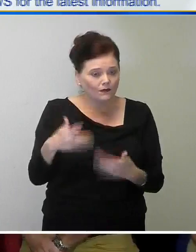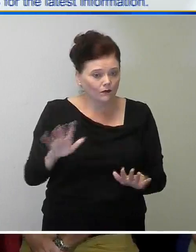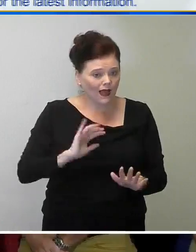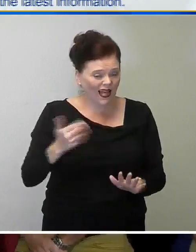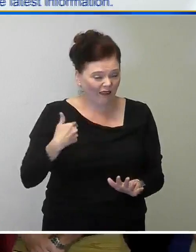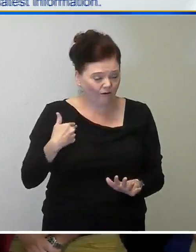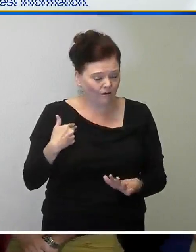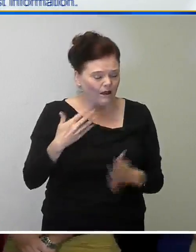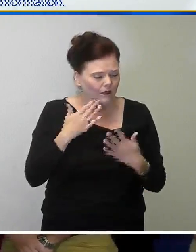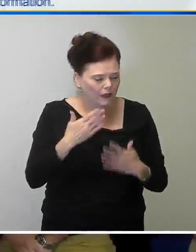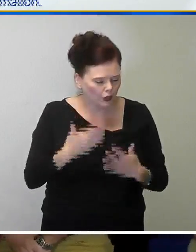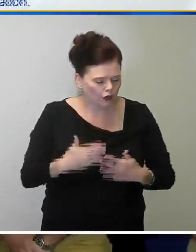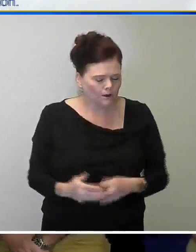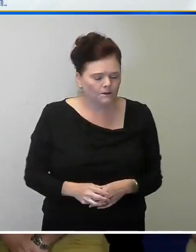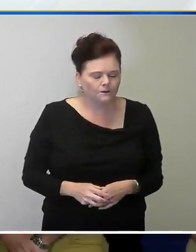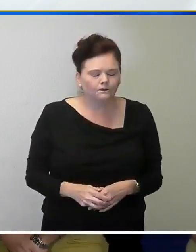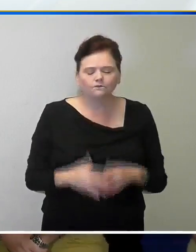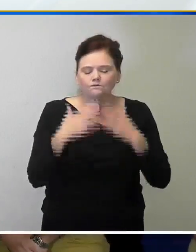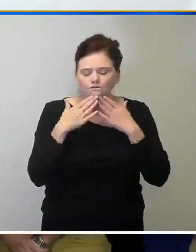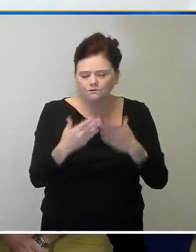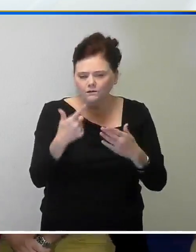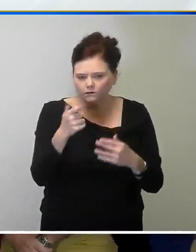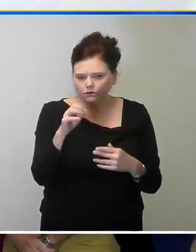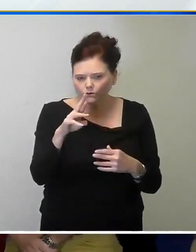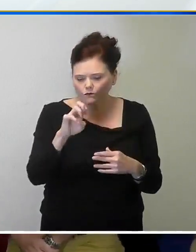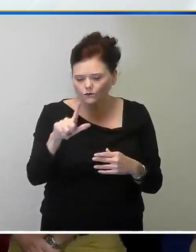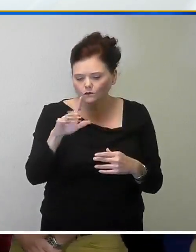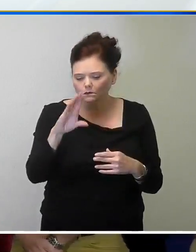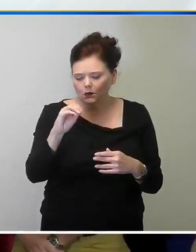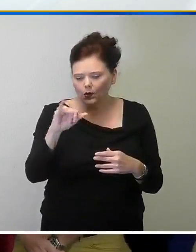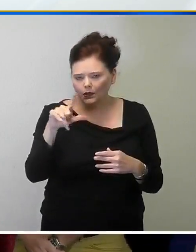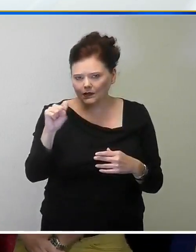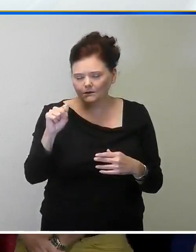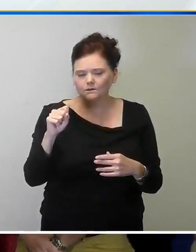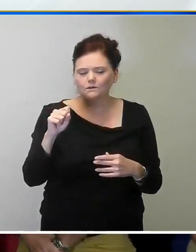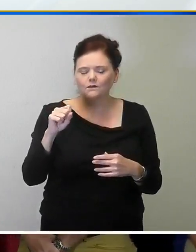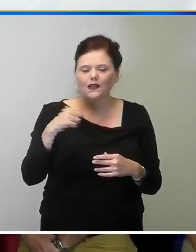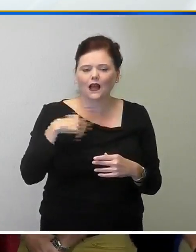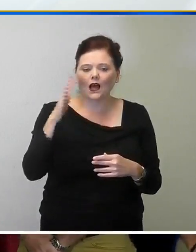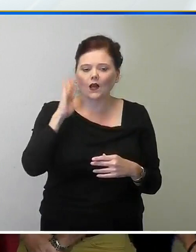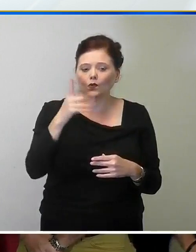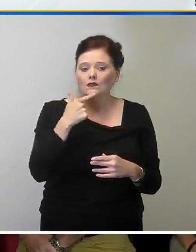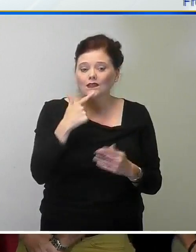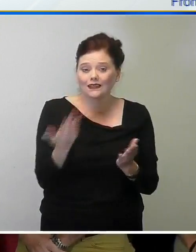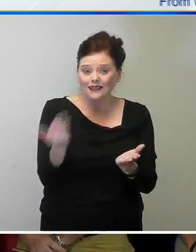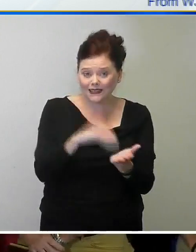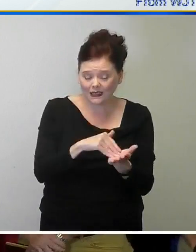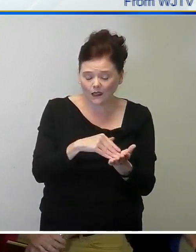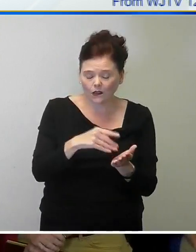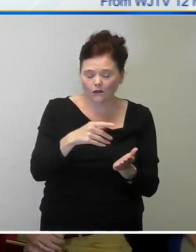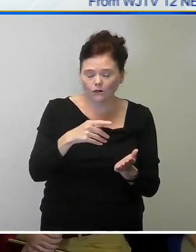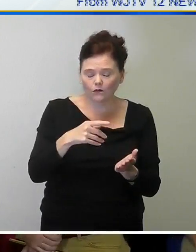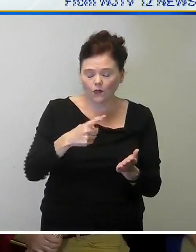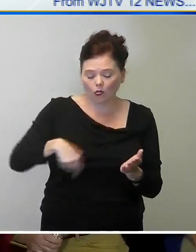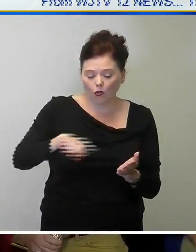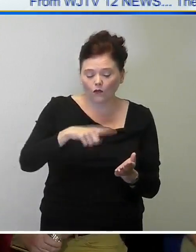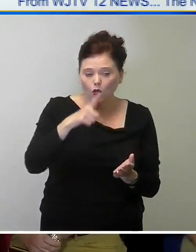OUR NEIGHBORS IN CASE THEY NEED THAT'S ALL I HAVE. THANK YOU. THANK YOU GENERAL.